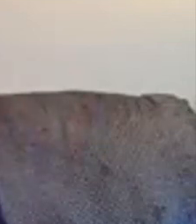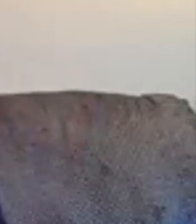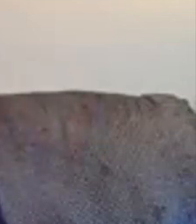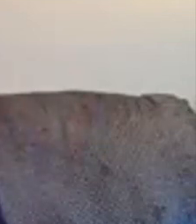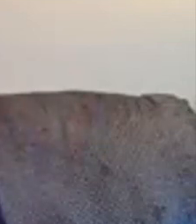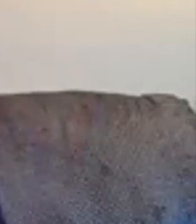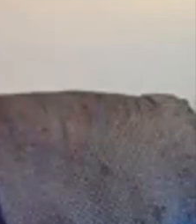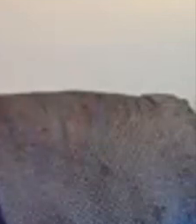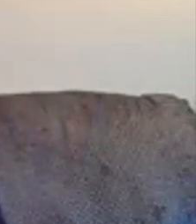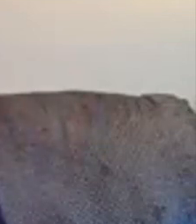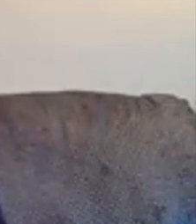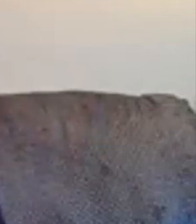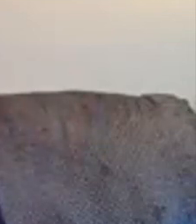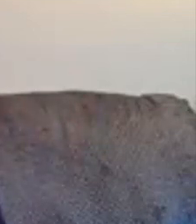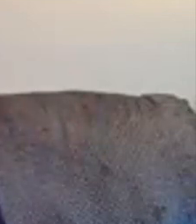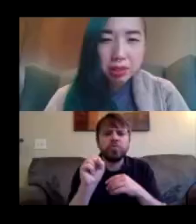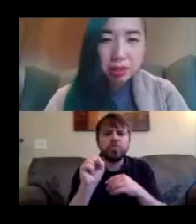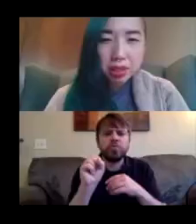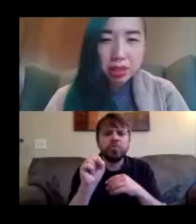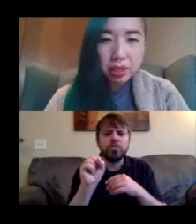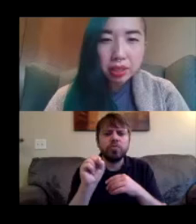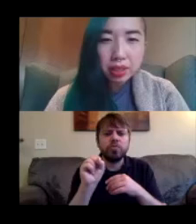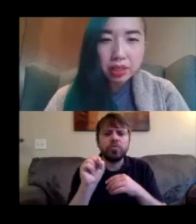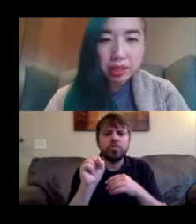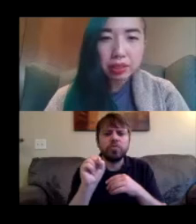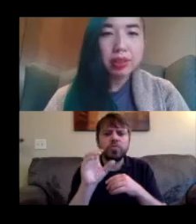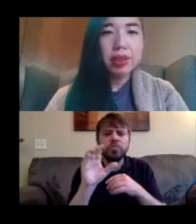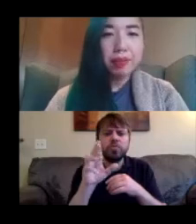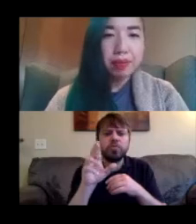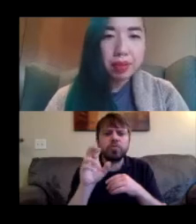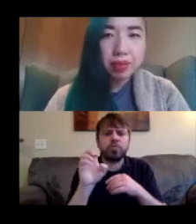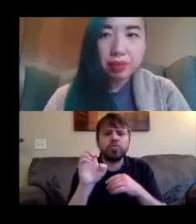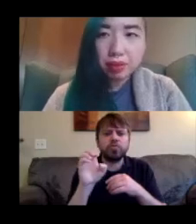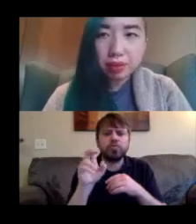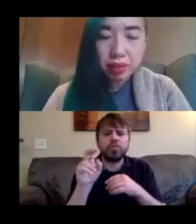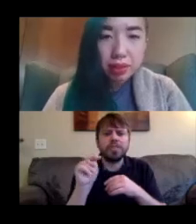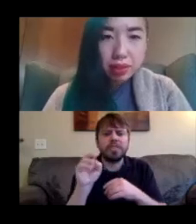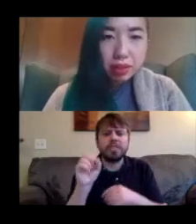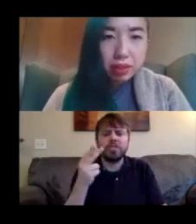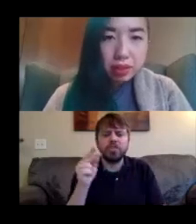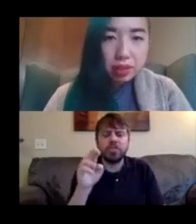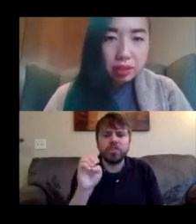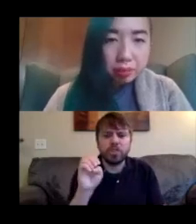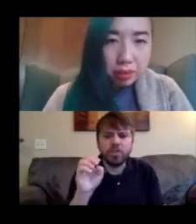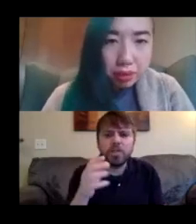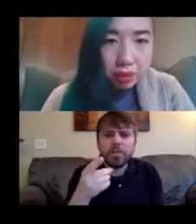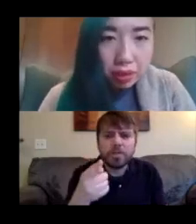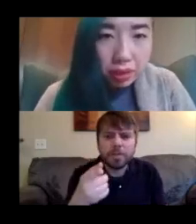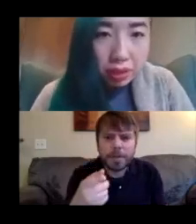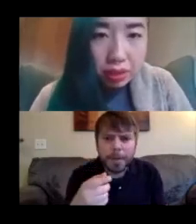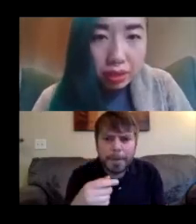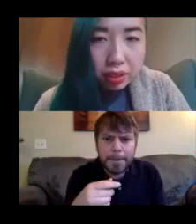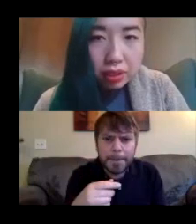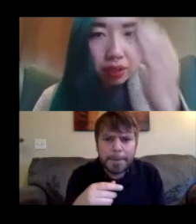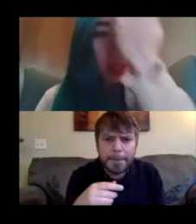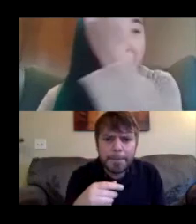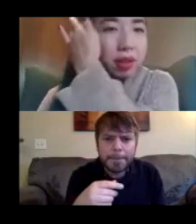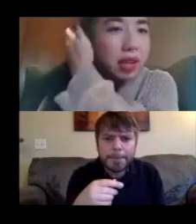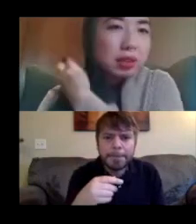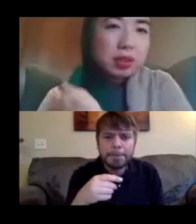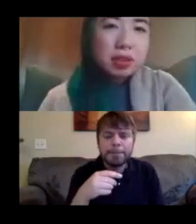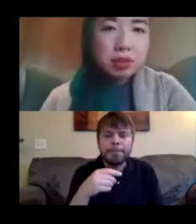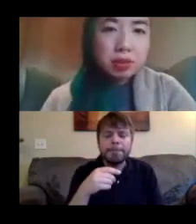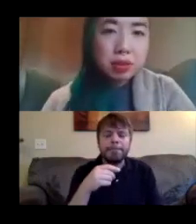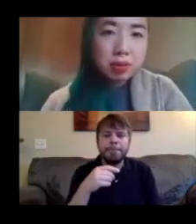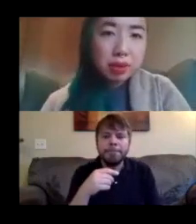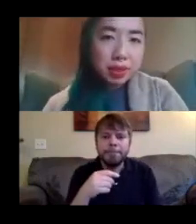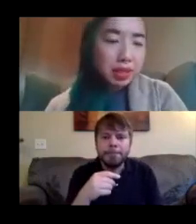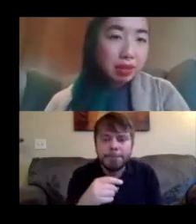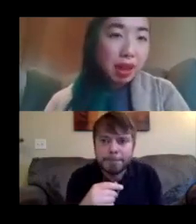Yeah, it's in the bottom of thee screen. Ok. Do you want to read it out loud?